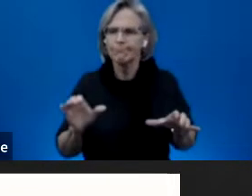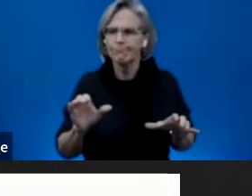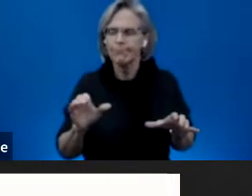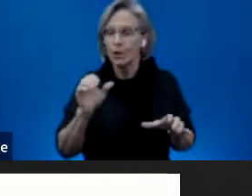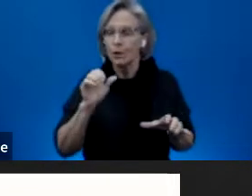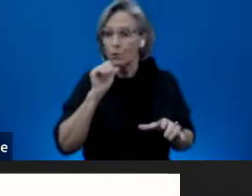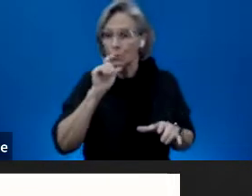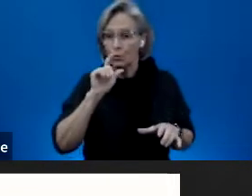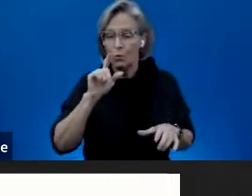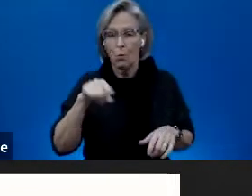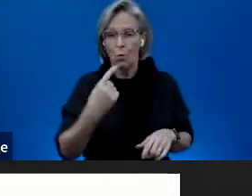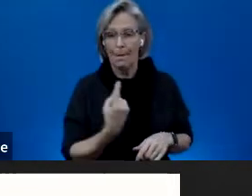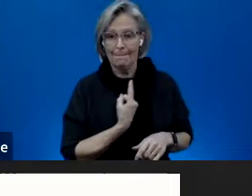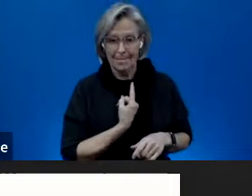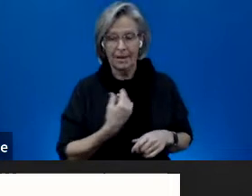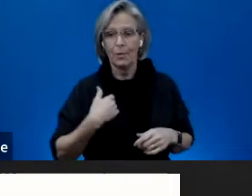We have a year-round staff of three people.